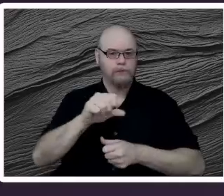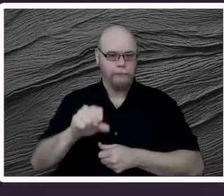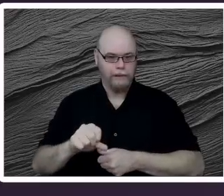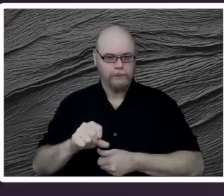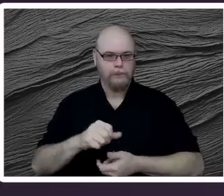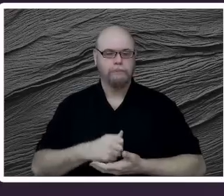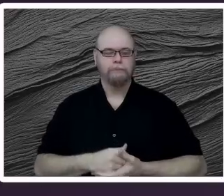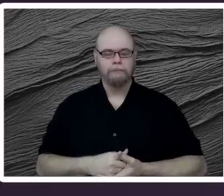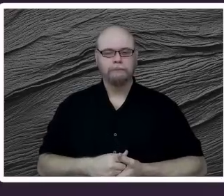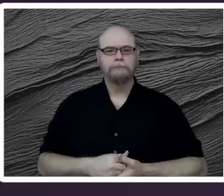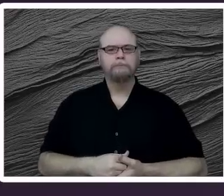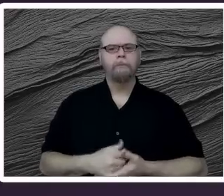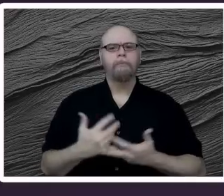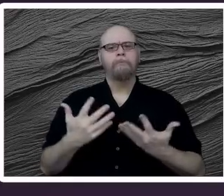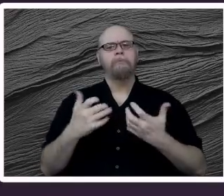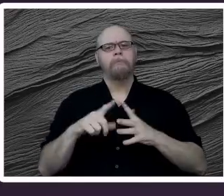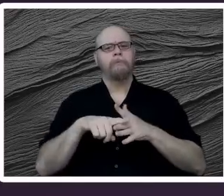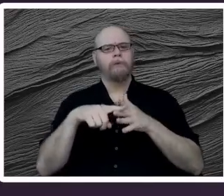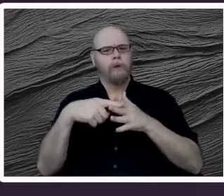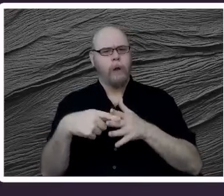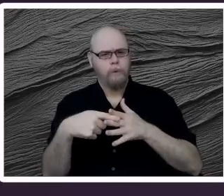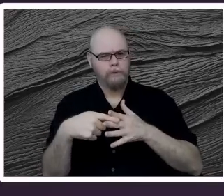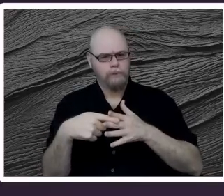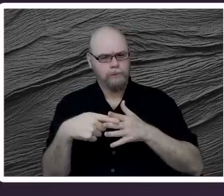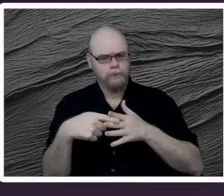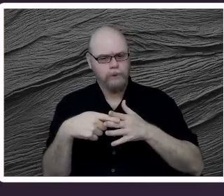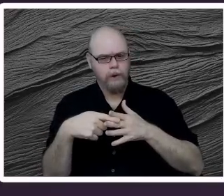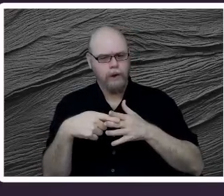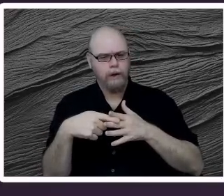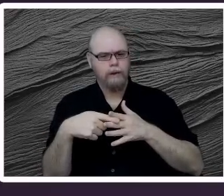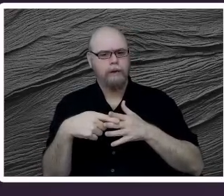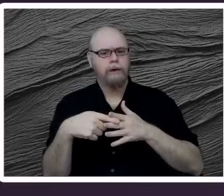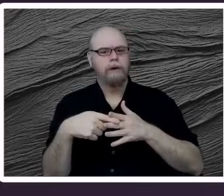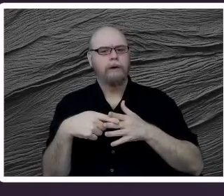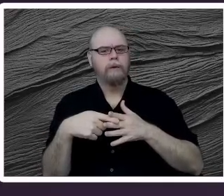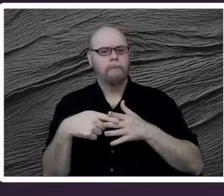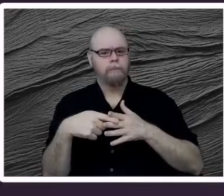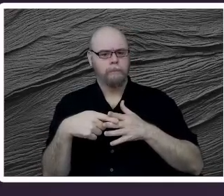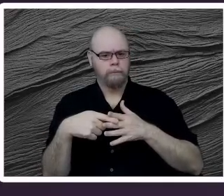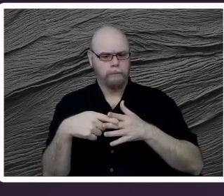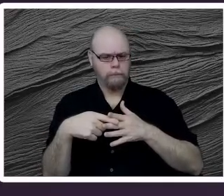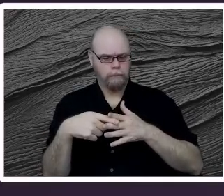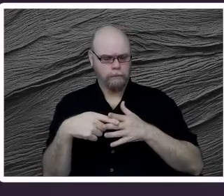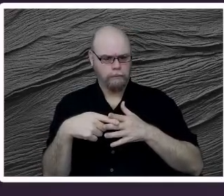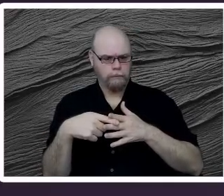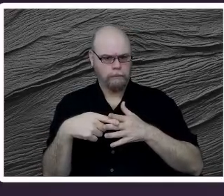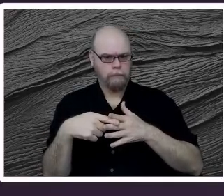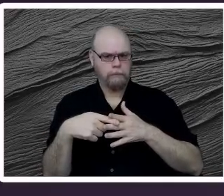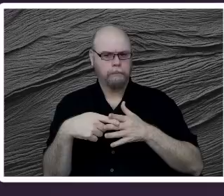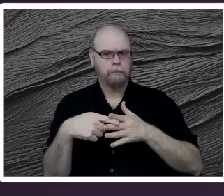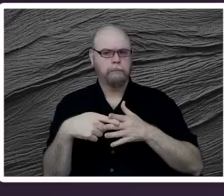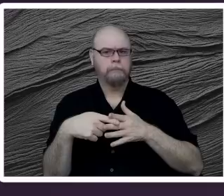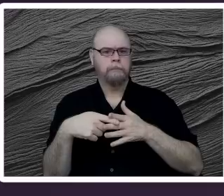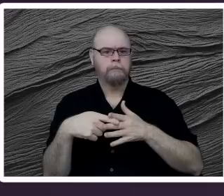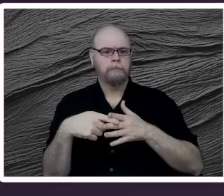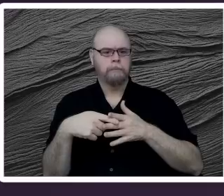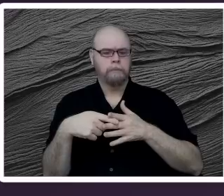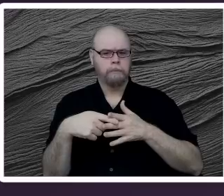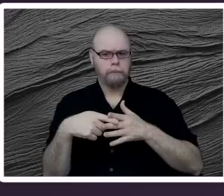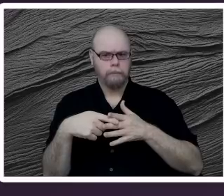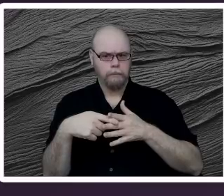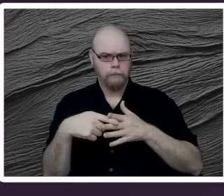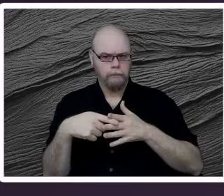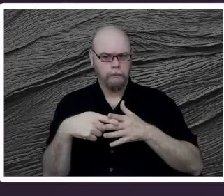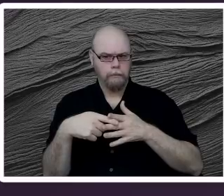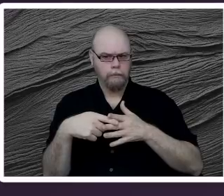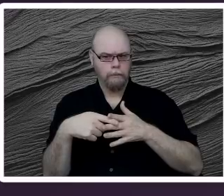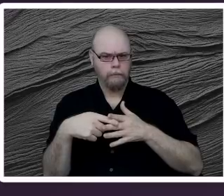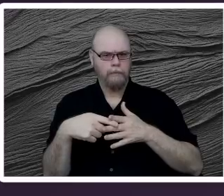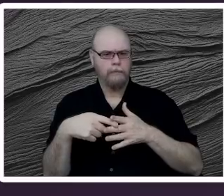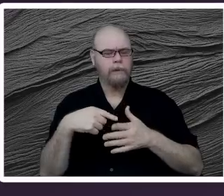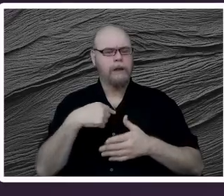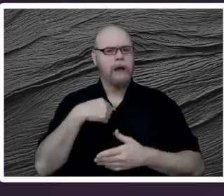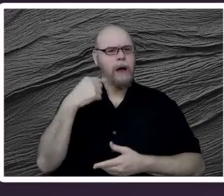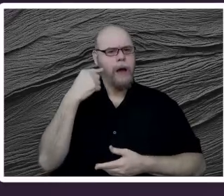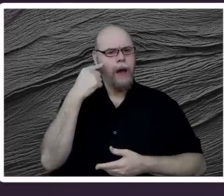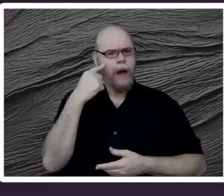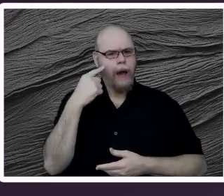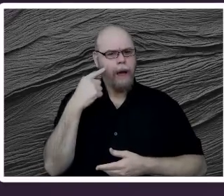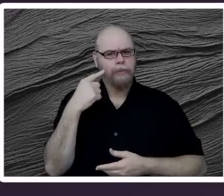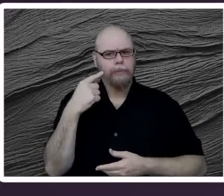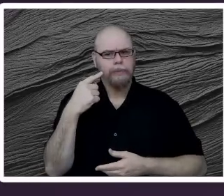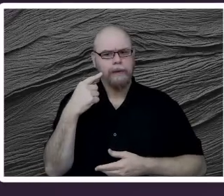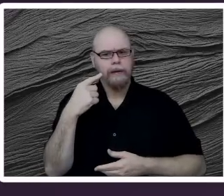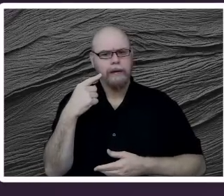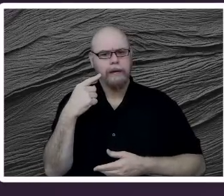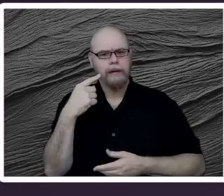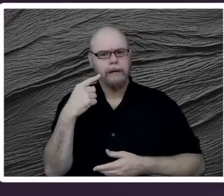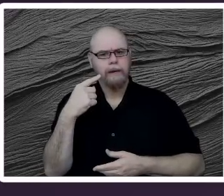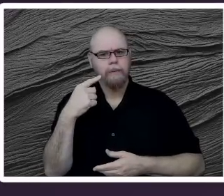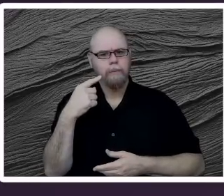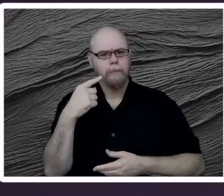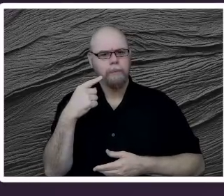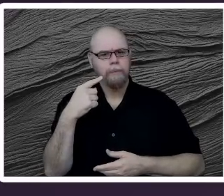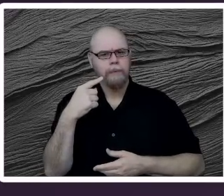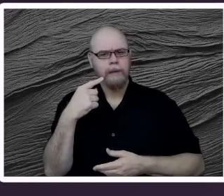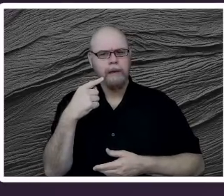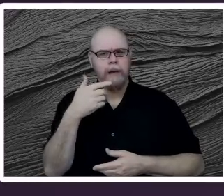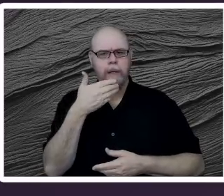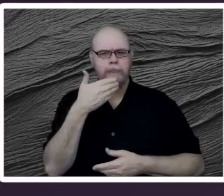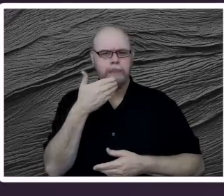with -- I think, the biggest benefit for me with the posters starts with before they come up on